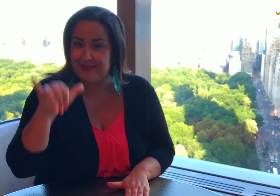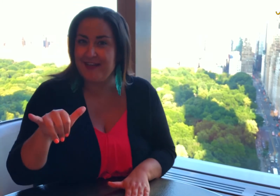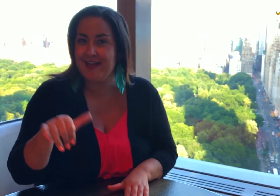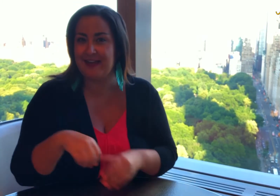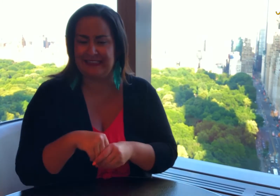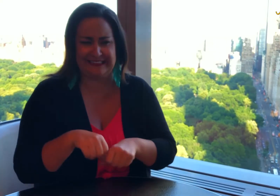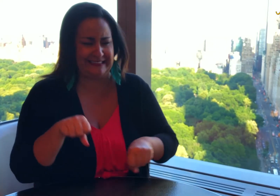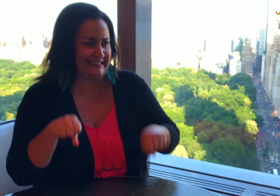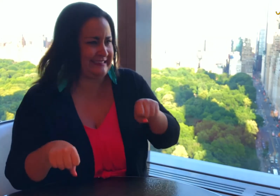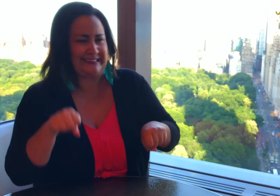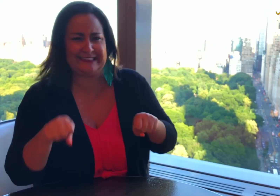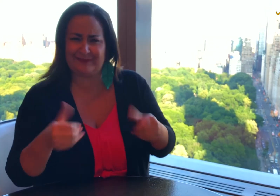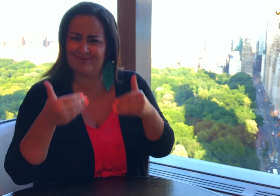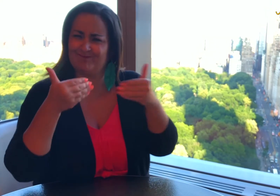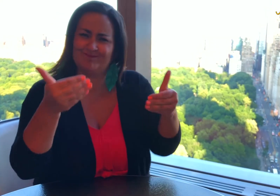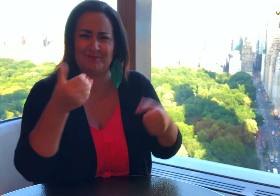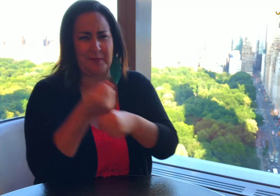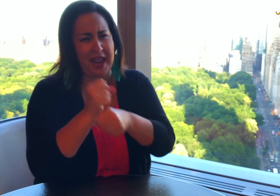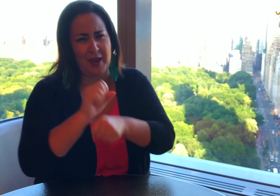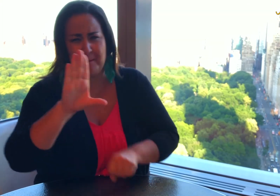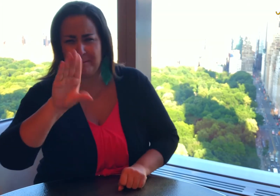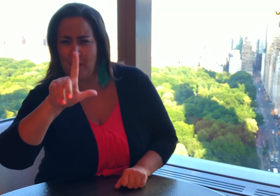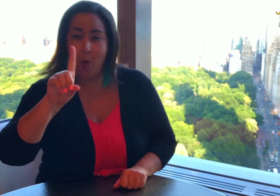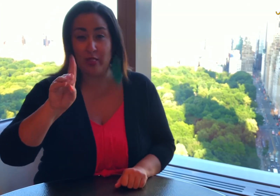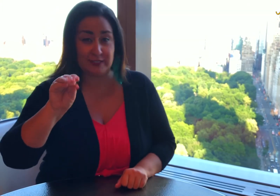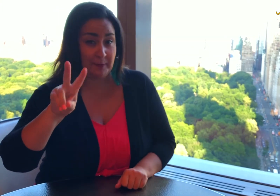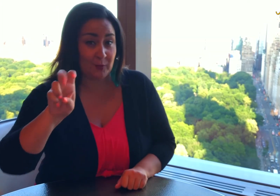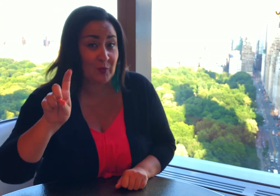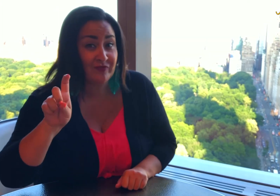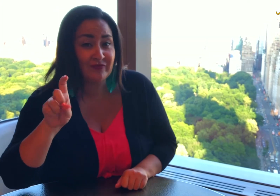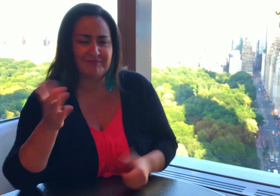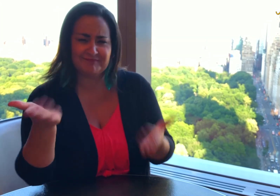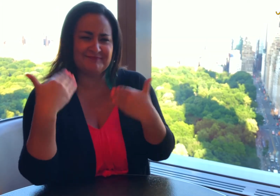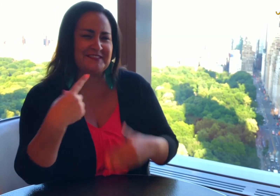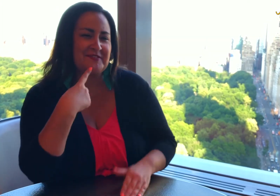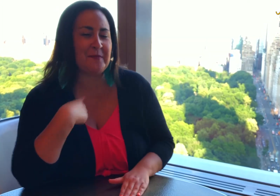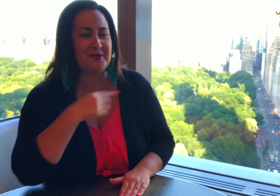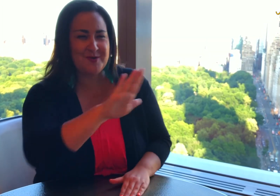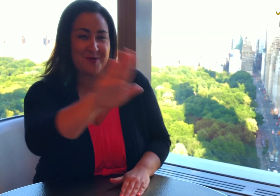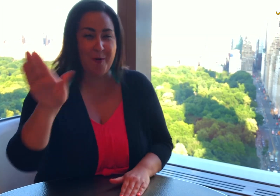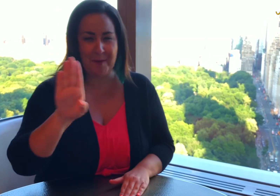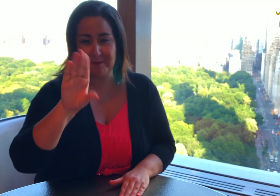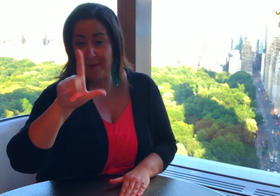So, how about any of you. Have you had that experience? The necessity to make that bold move?